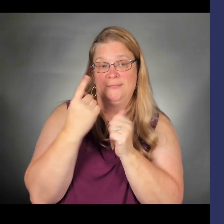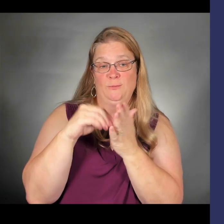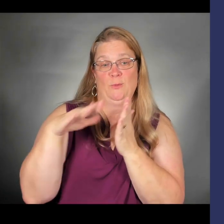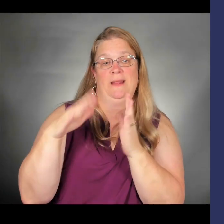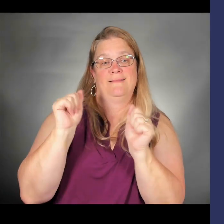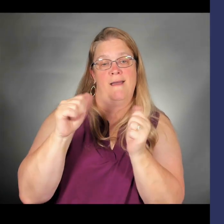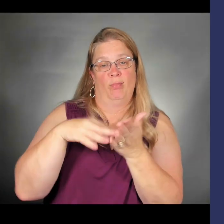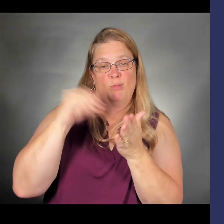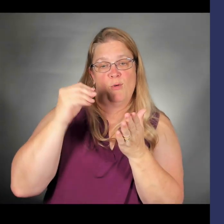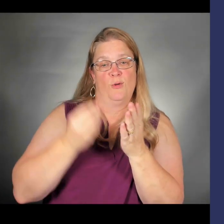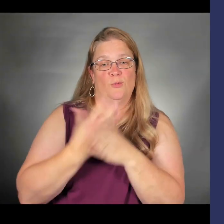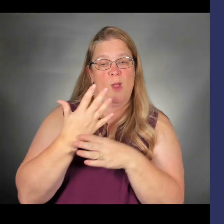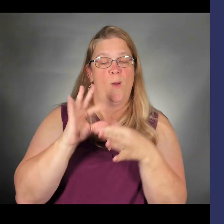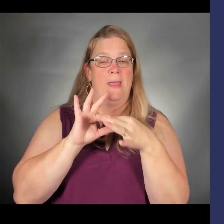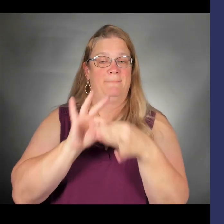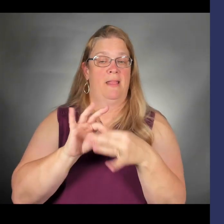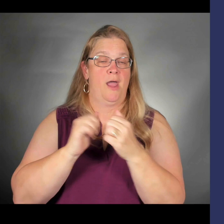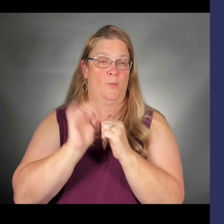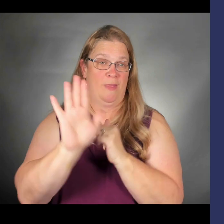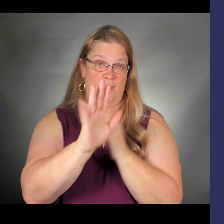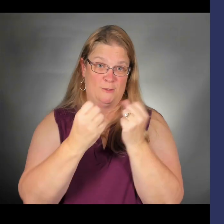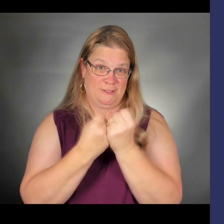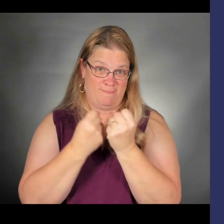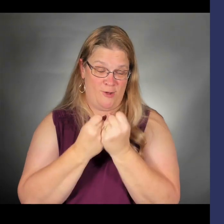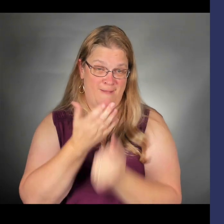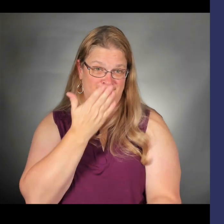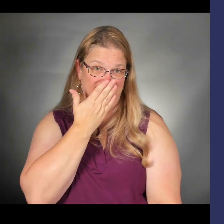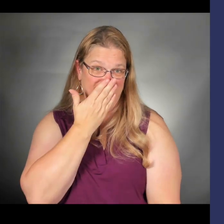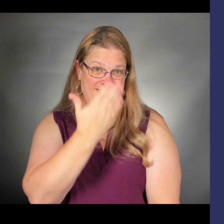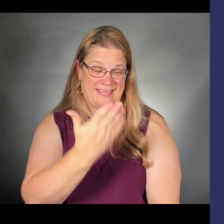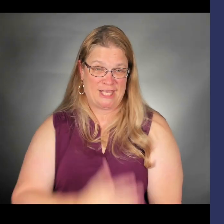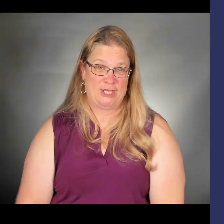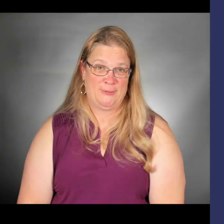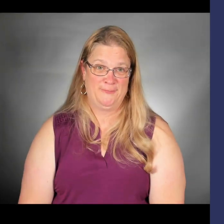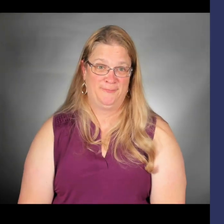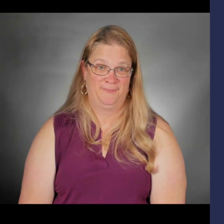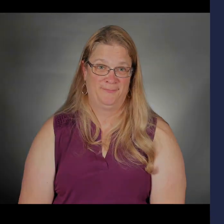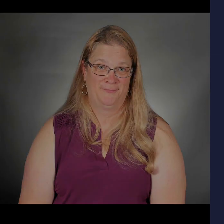where every student can learn, grow, and belong, with your support. Thank you.